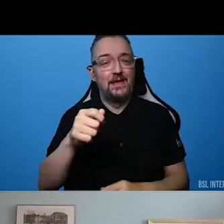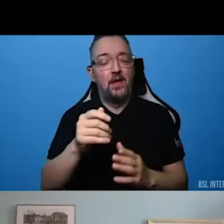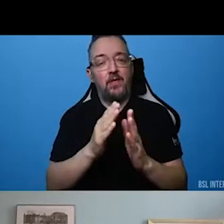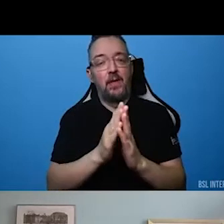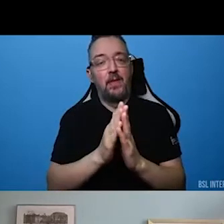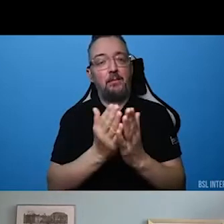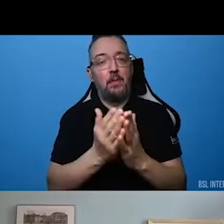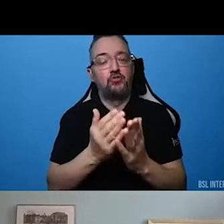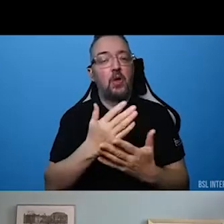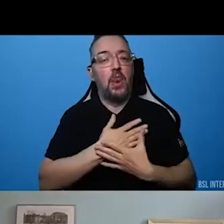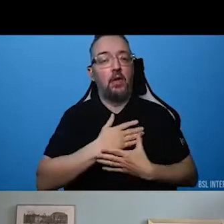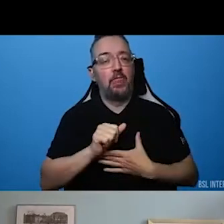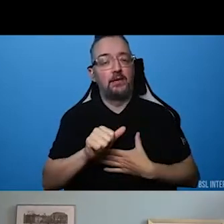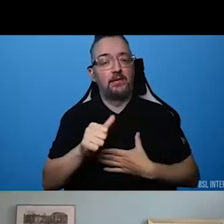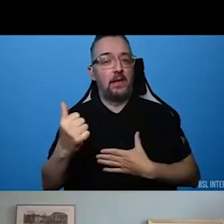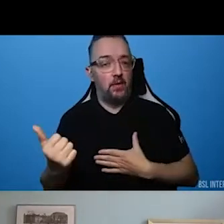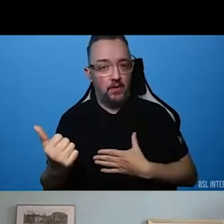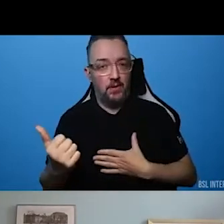'to Love thy neighbour as thyself'.